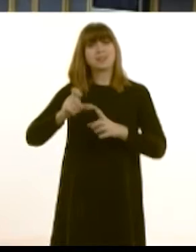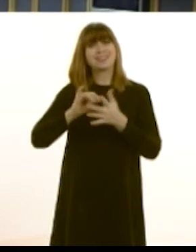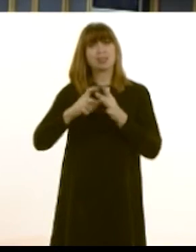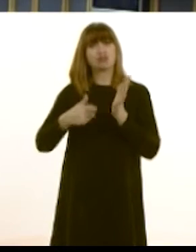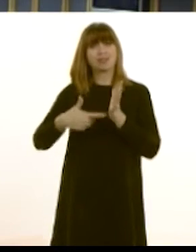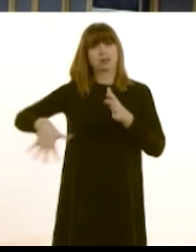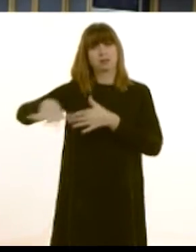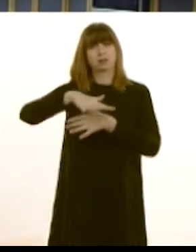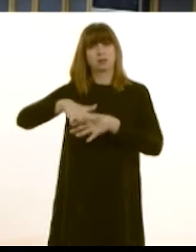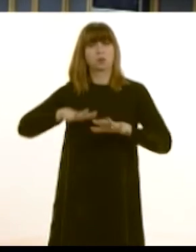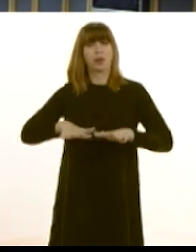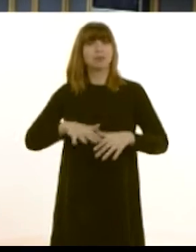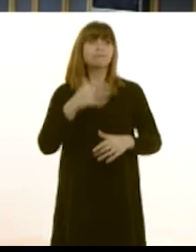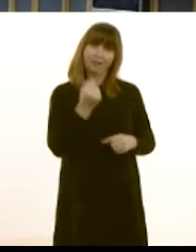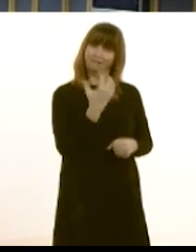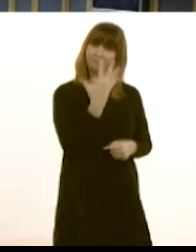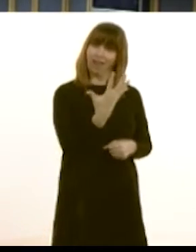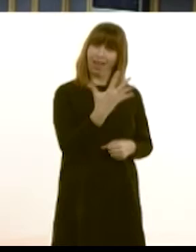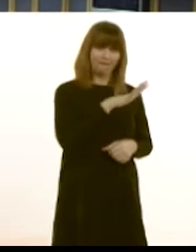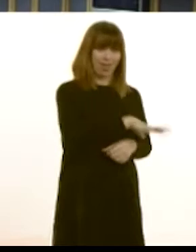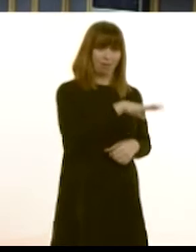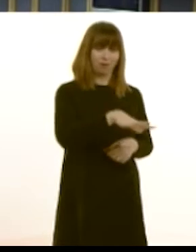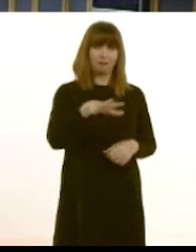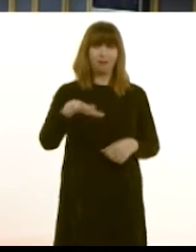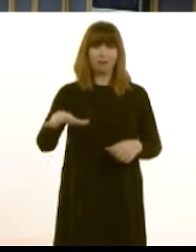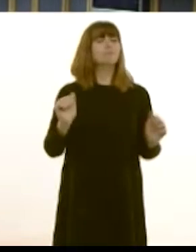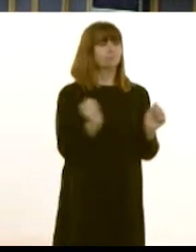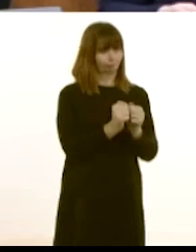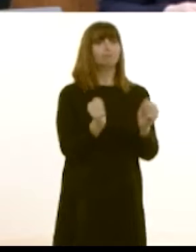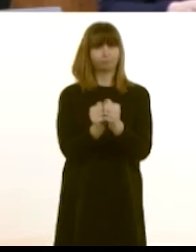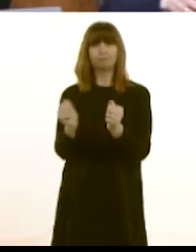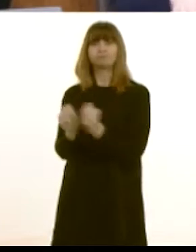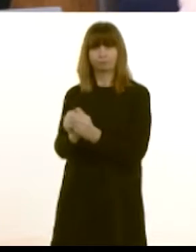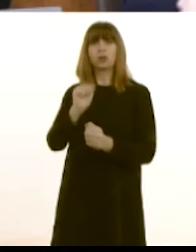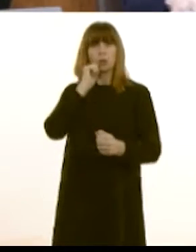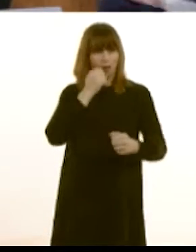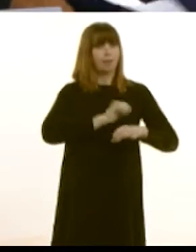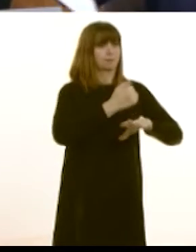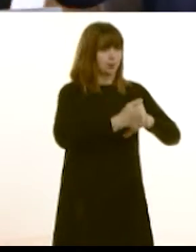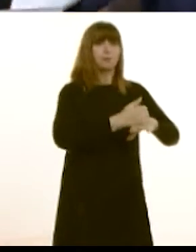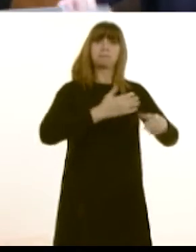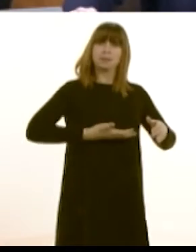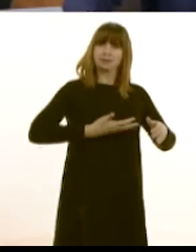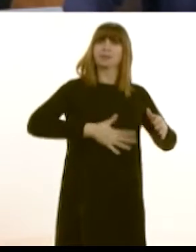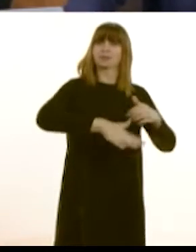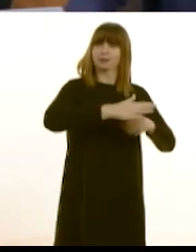across Wales with five areas last year voting to establish business improvement districts.